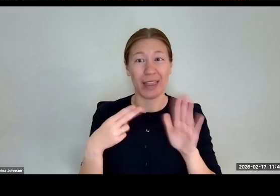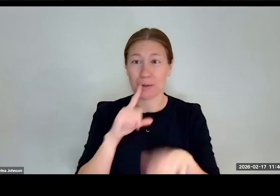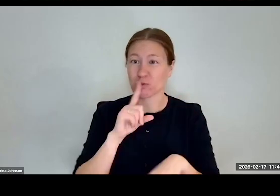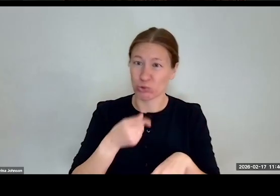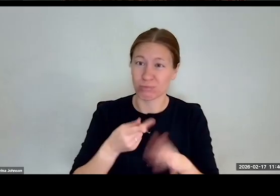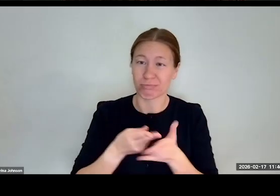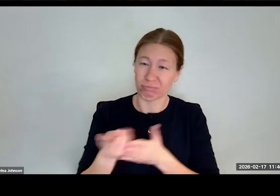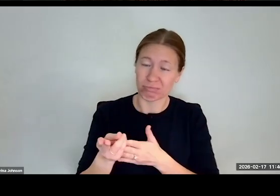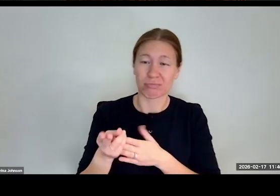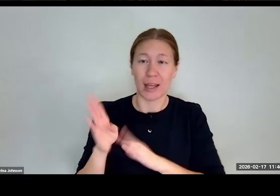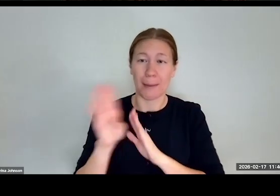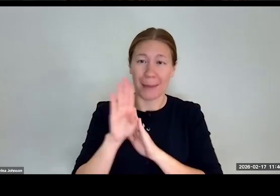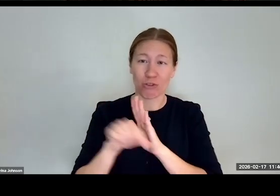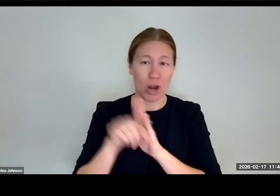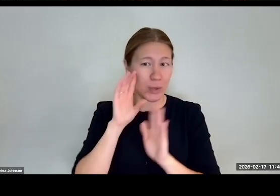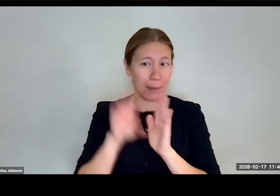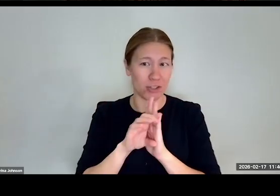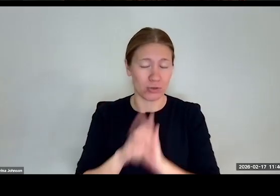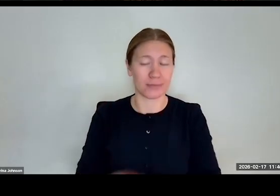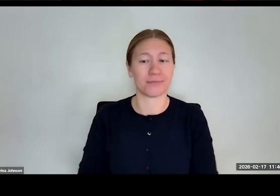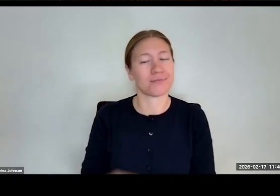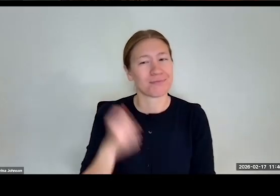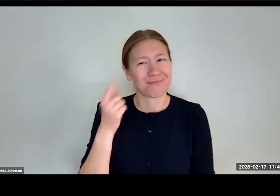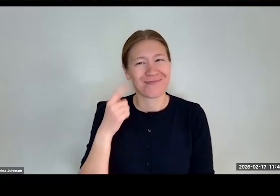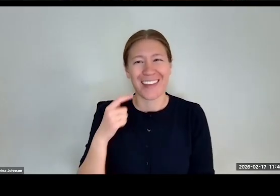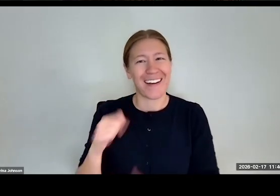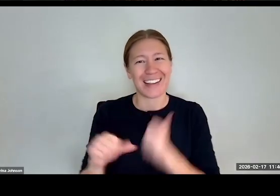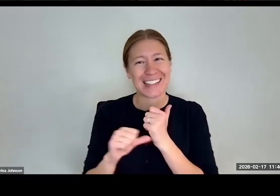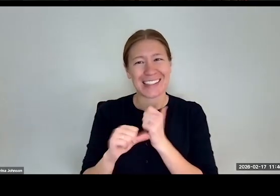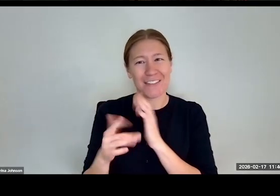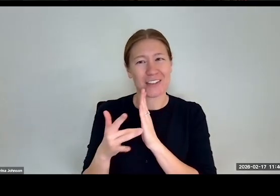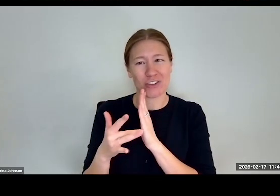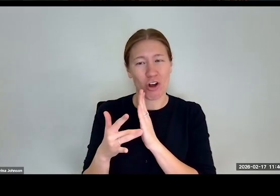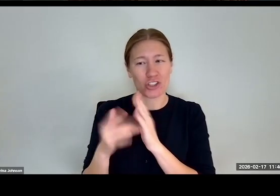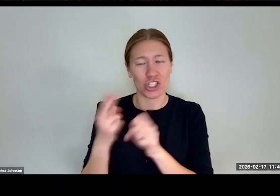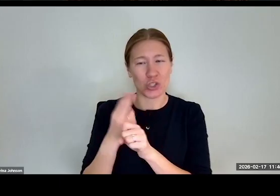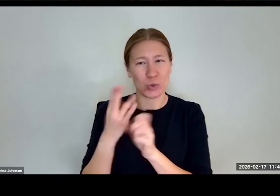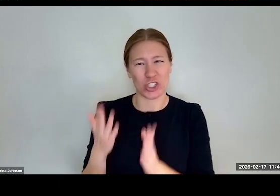I don't really feel that it's important that assistive technology users know there's a building in the background with some flowers.